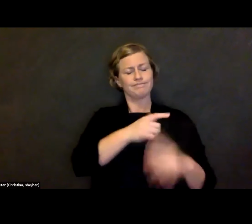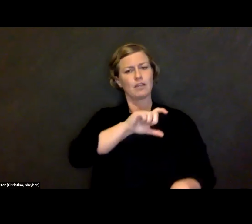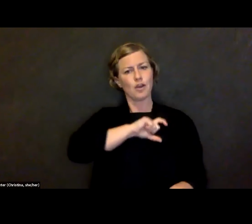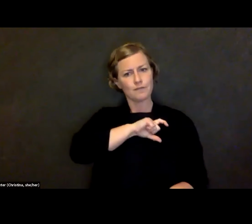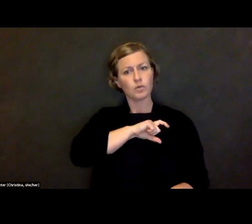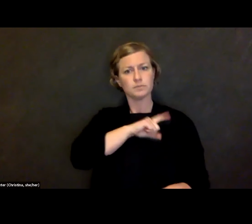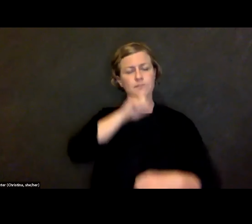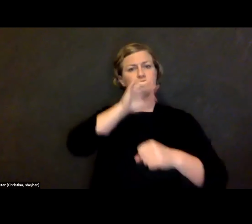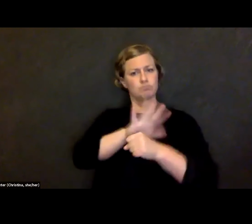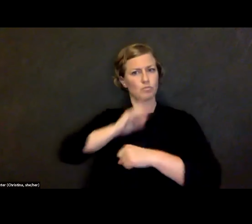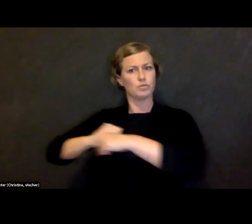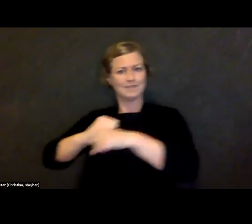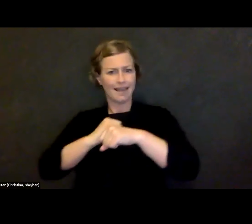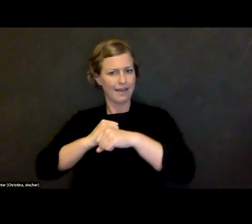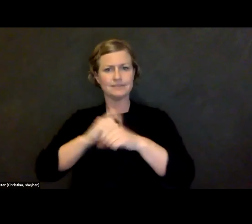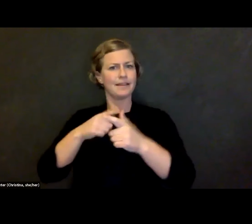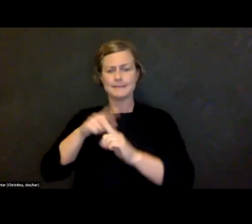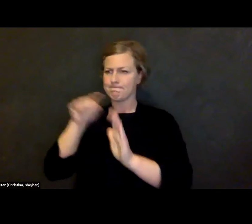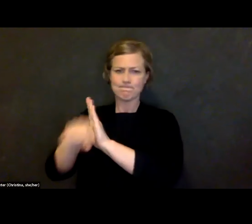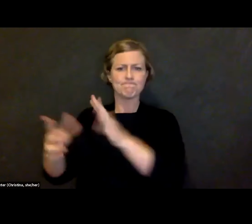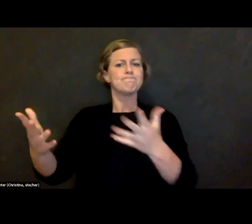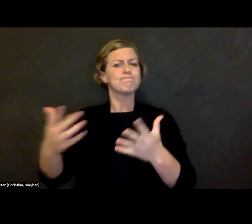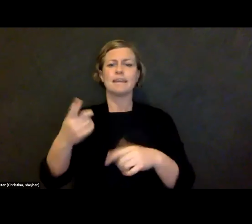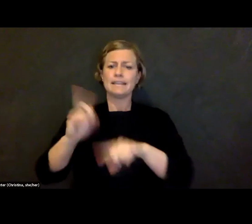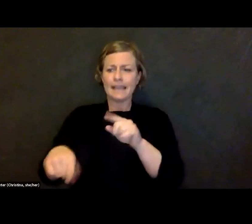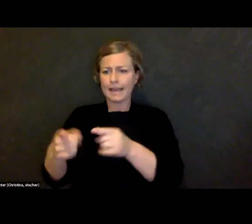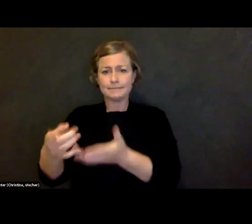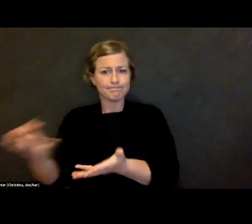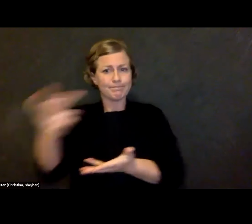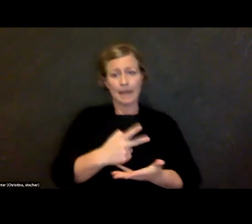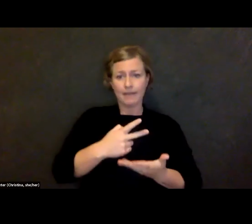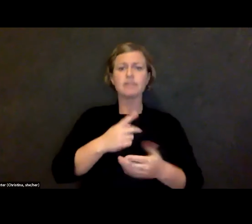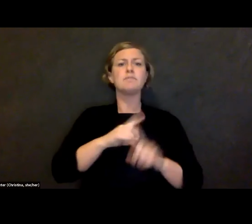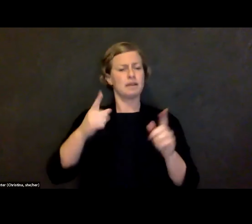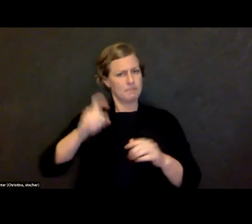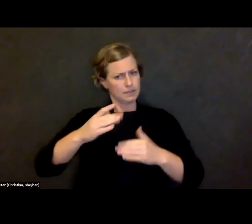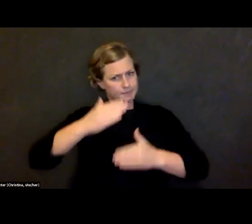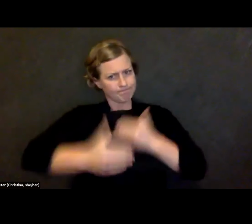individuals who were born by oath to protect them but we can honor their memory by working to preVENLT these